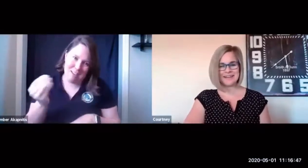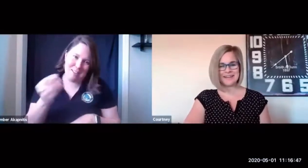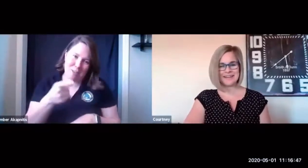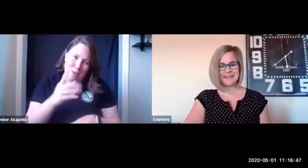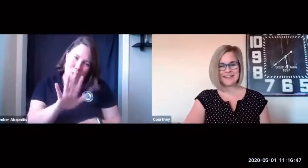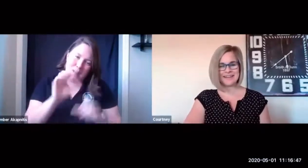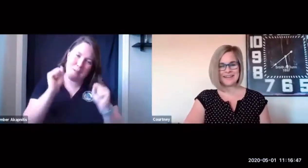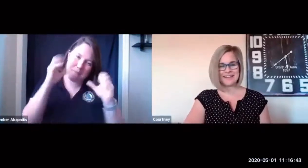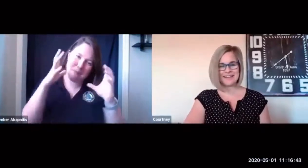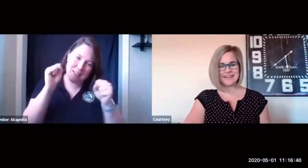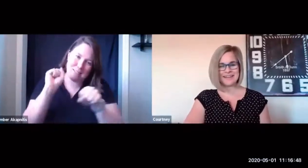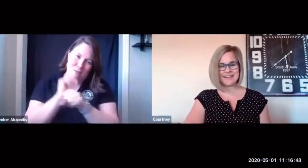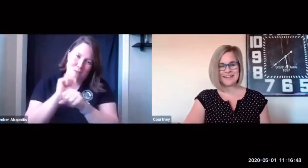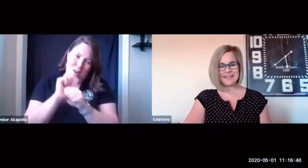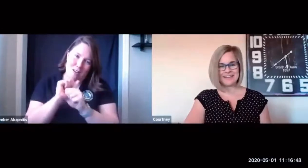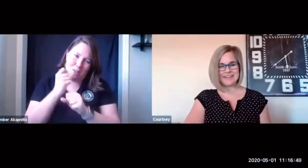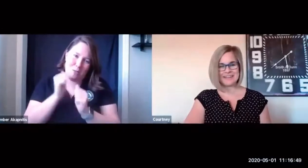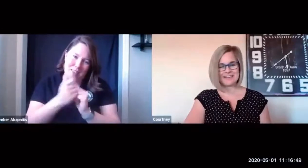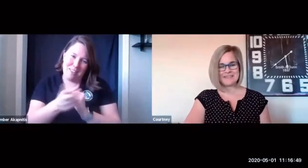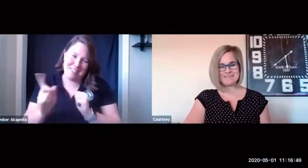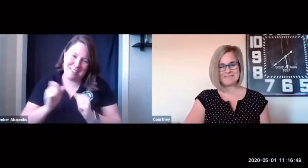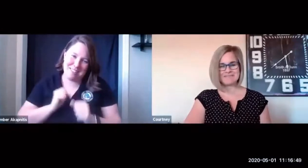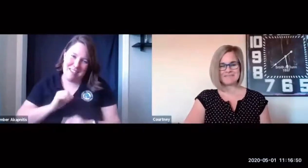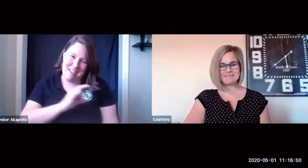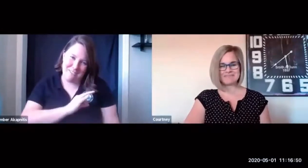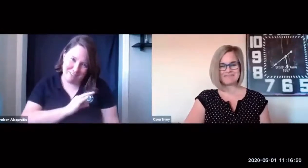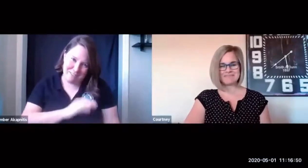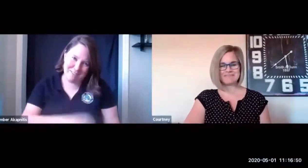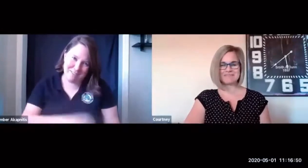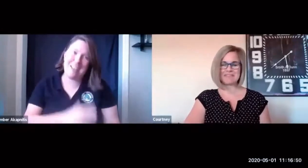plan to recognize you and your amazing work that you've done with us.